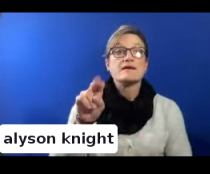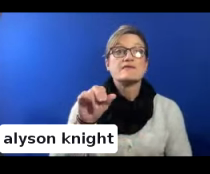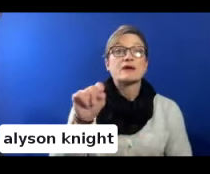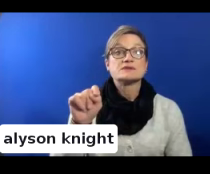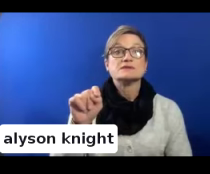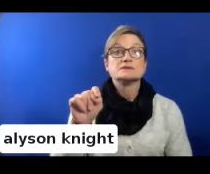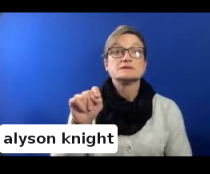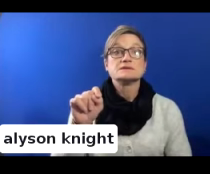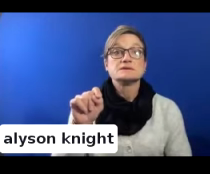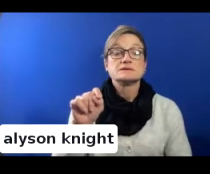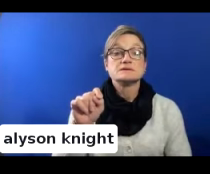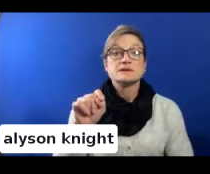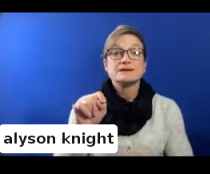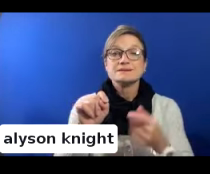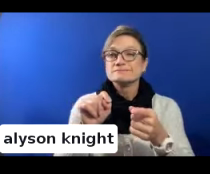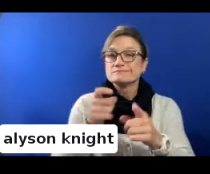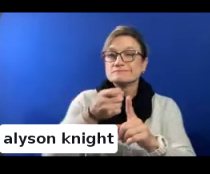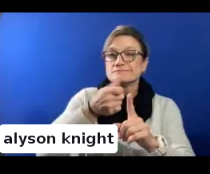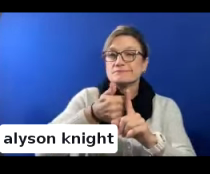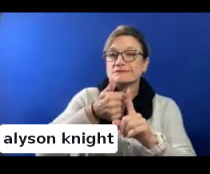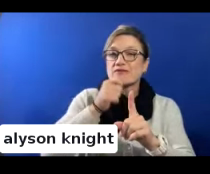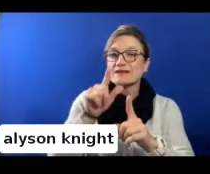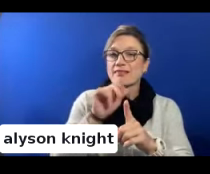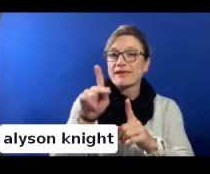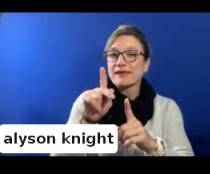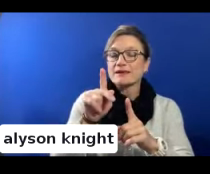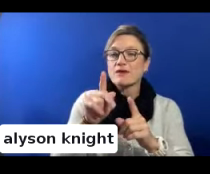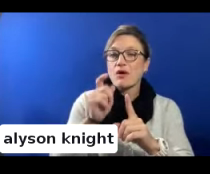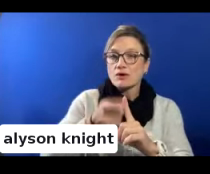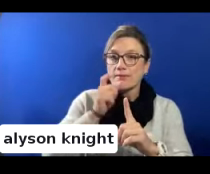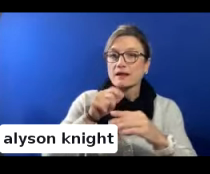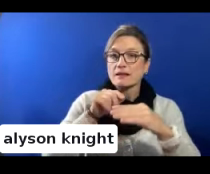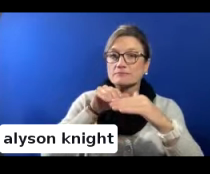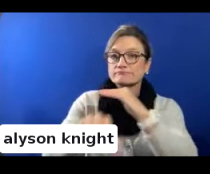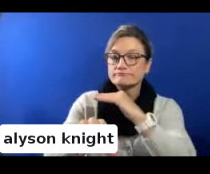There's an embedded link to Foundant within these two words here.